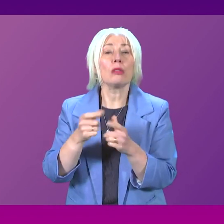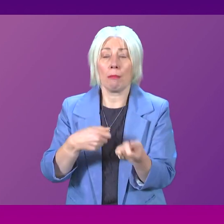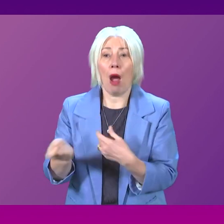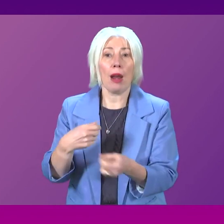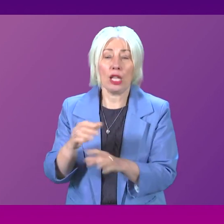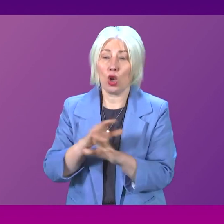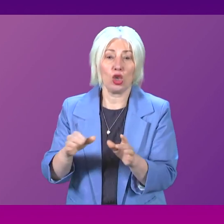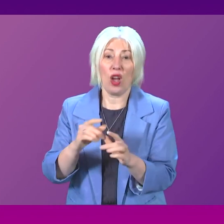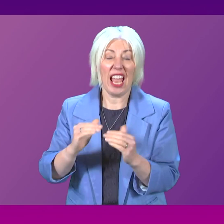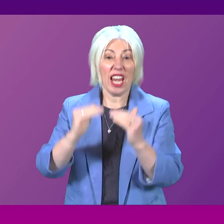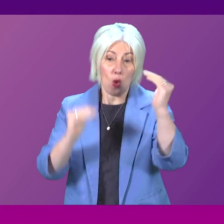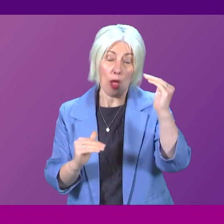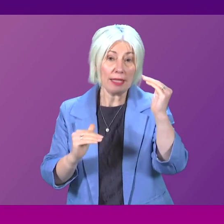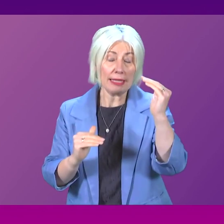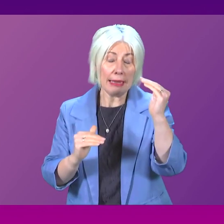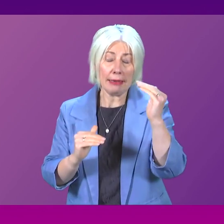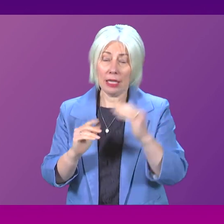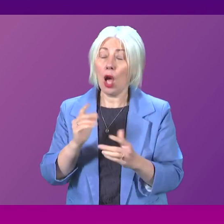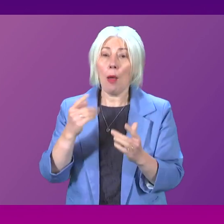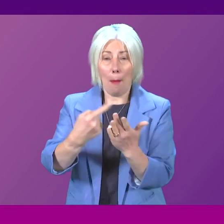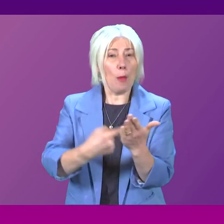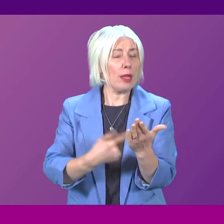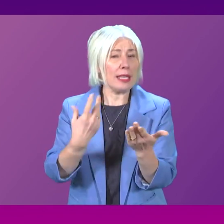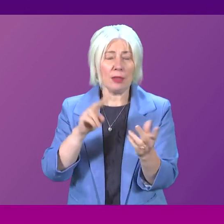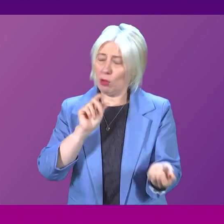Following the UK Government’s screeching U-turn on policies that Tory MSPs supinely